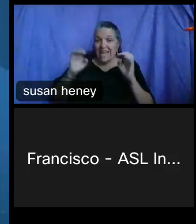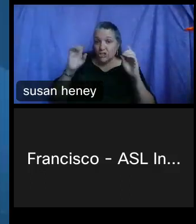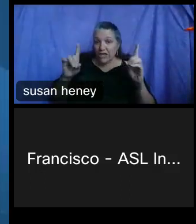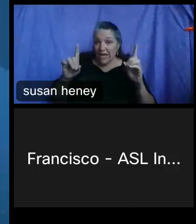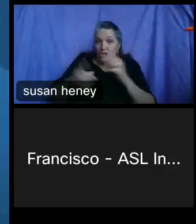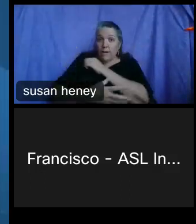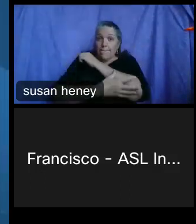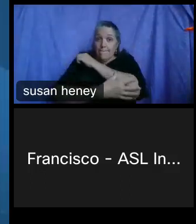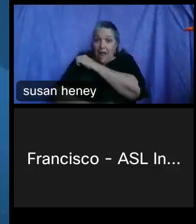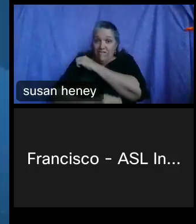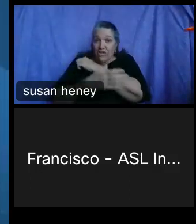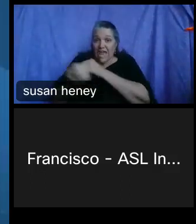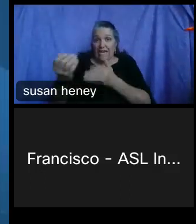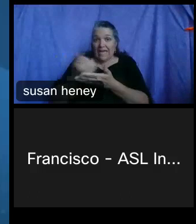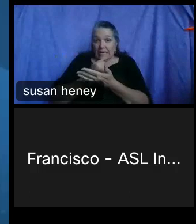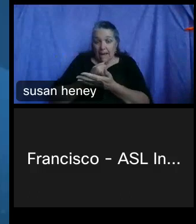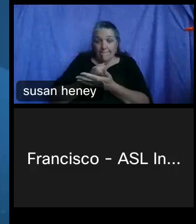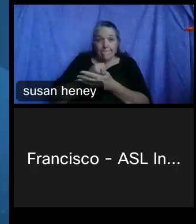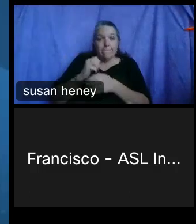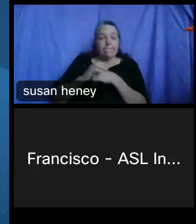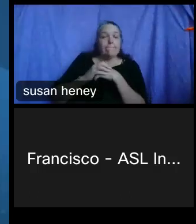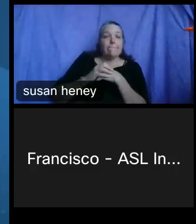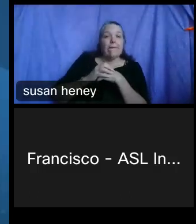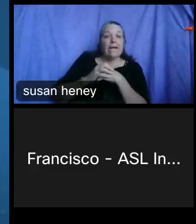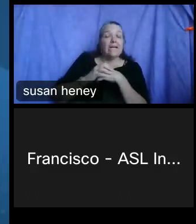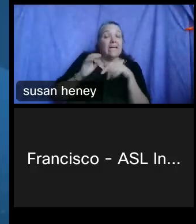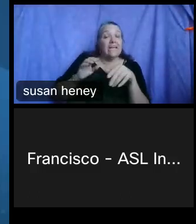The US Census Bureau is the federal government's largest statistical agency,